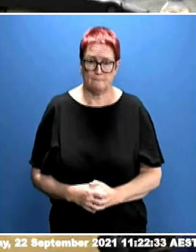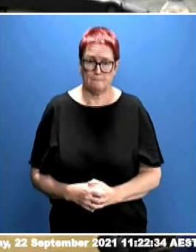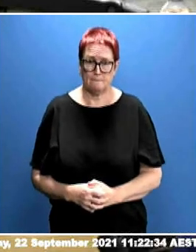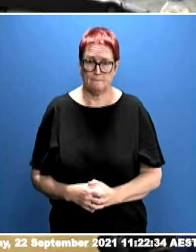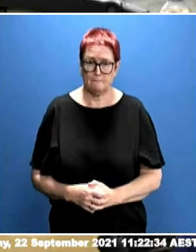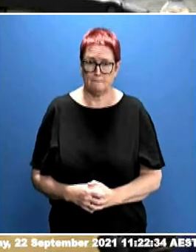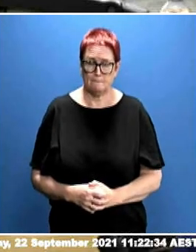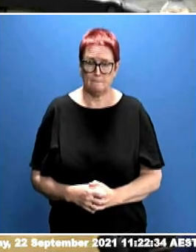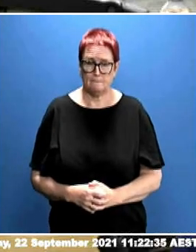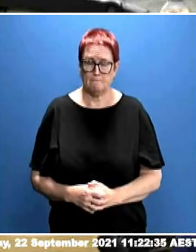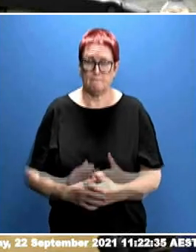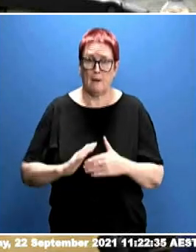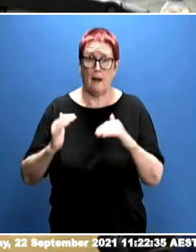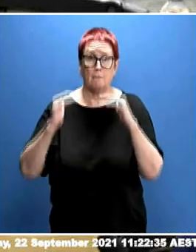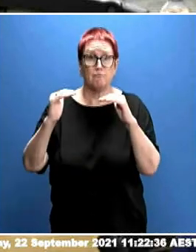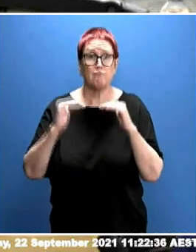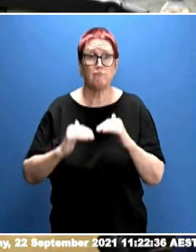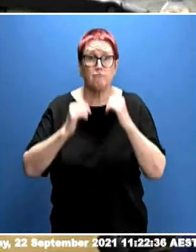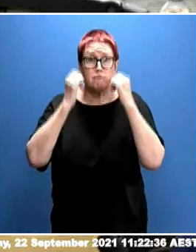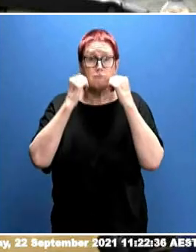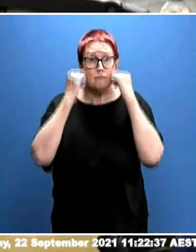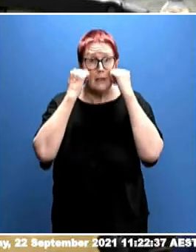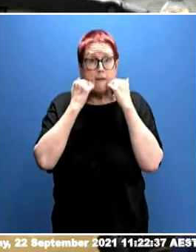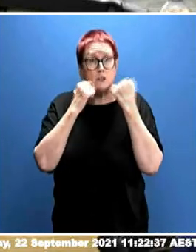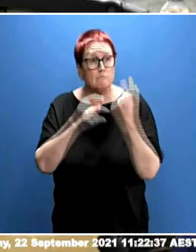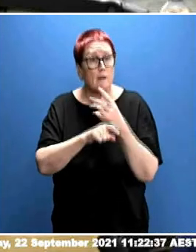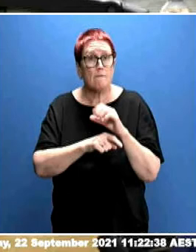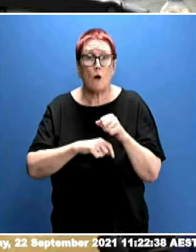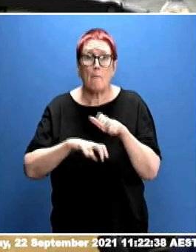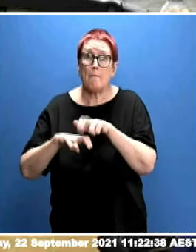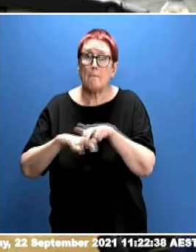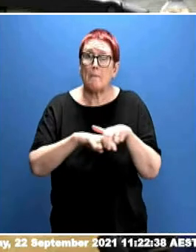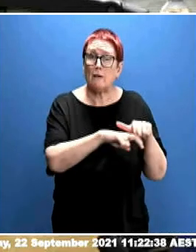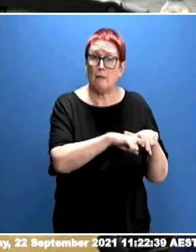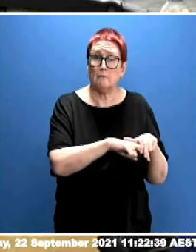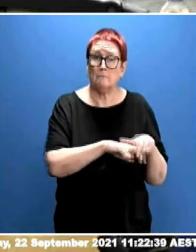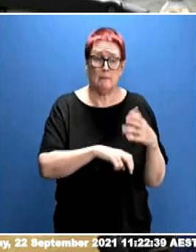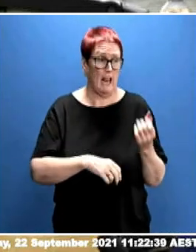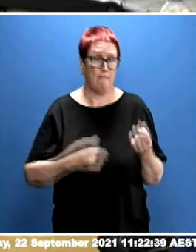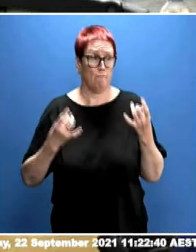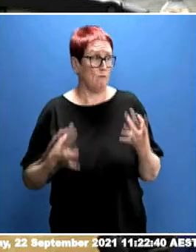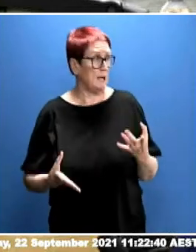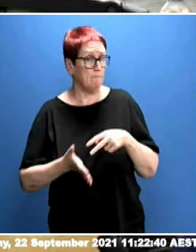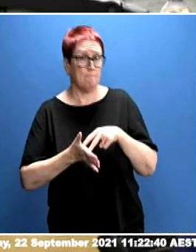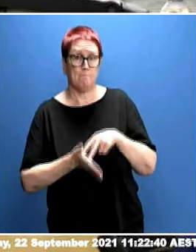If we could now perhaps move to the evidence of our panel, each of whom are present and waiting on the screen.